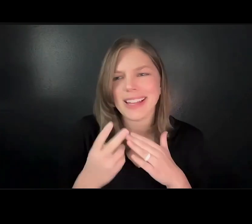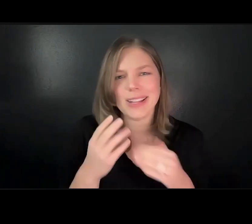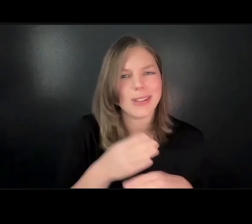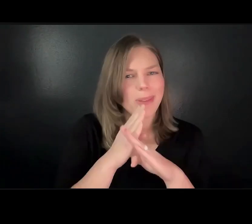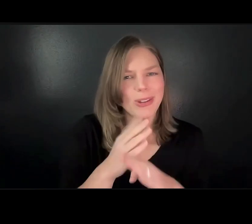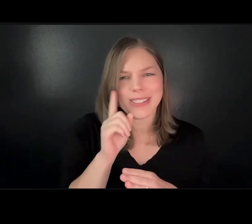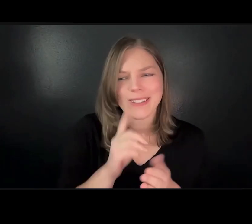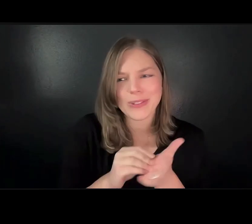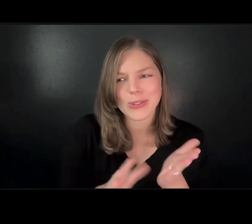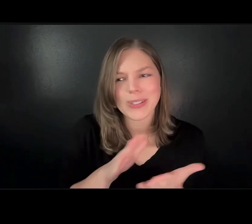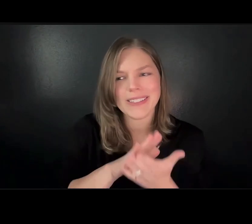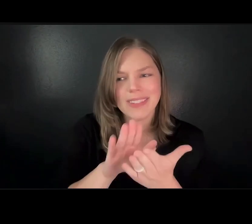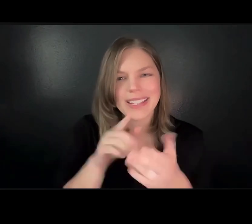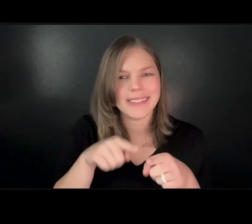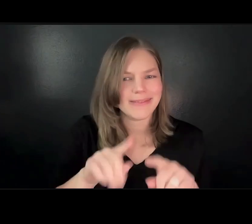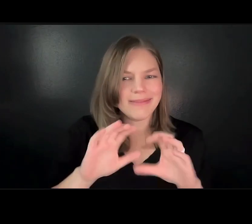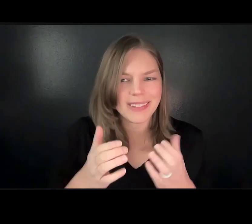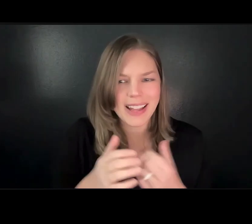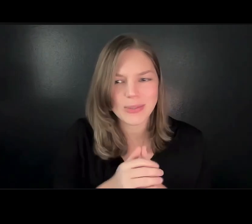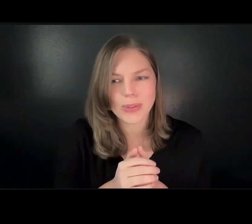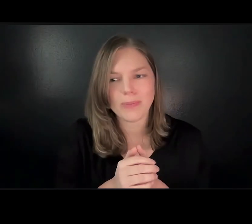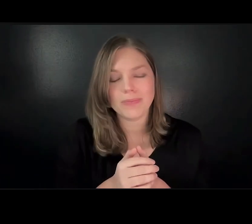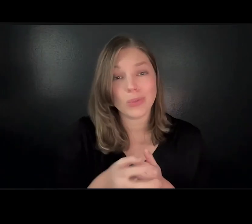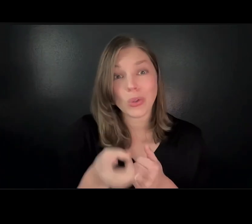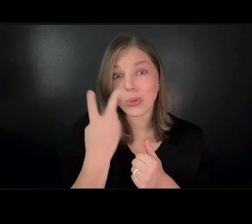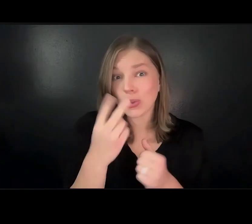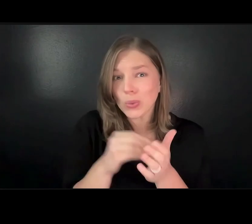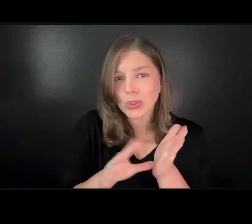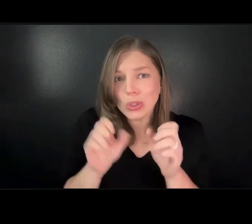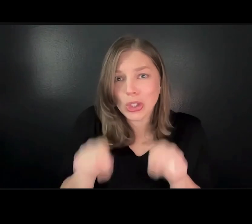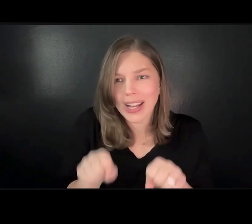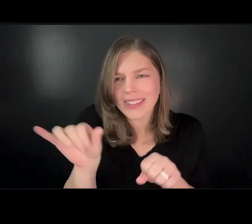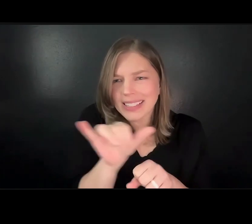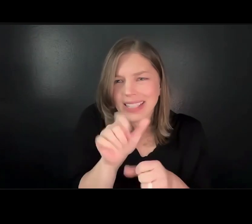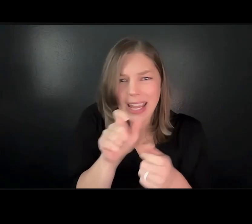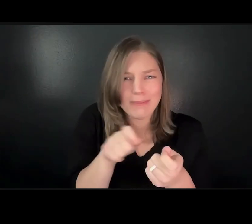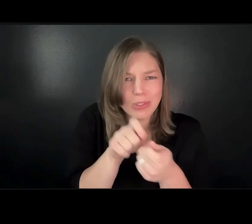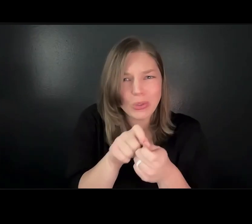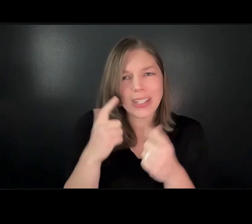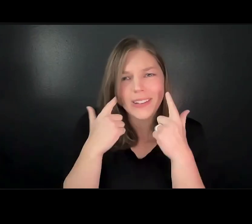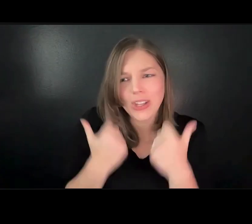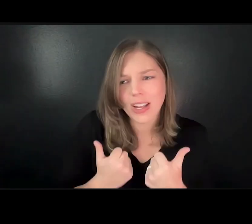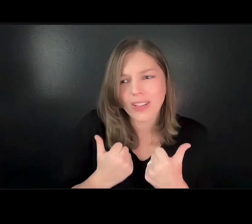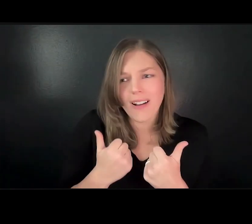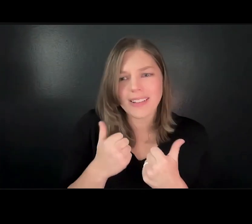the full picture of the barriers deaf students face in class. Two students can have the same exact hearing loss,